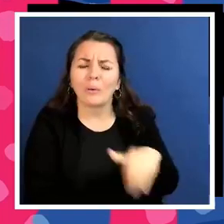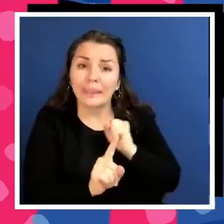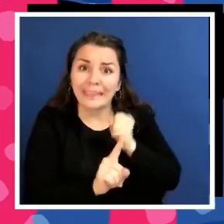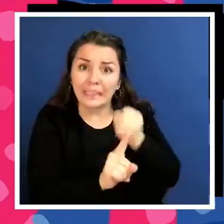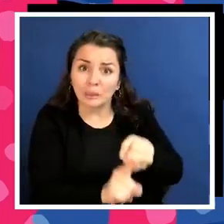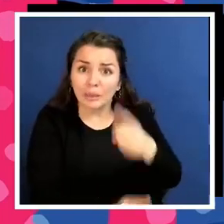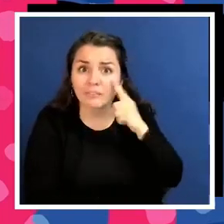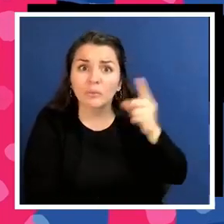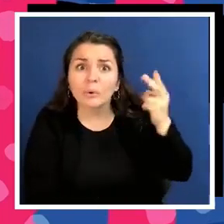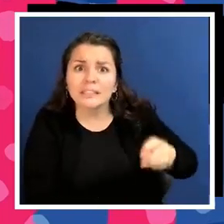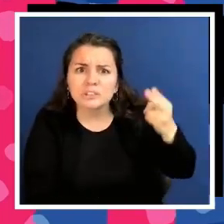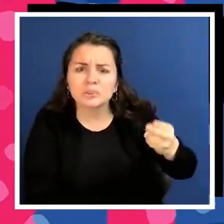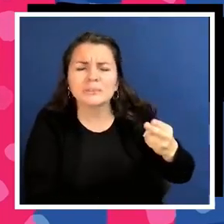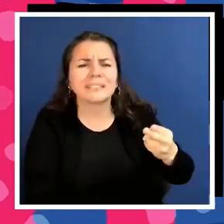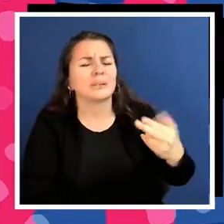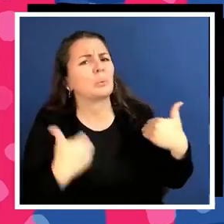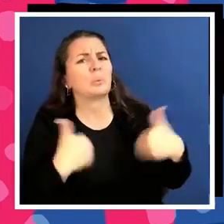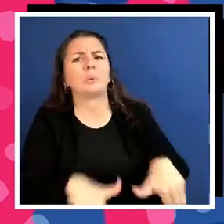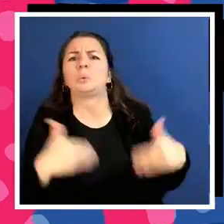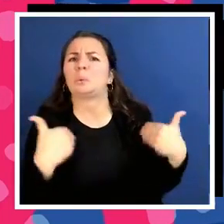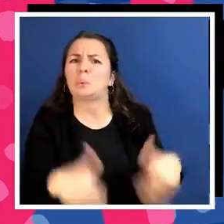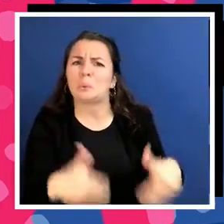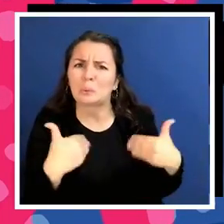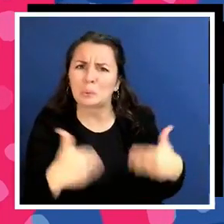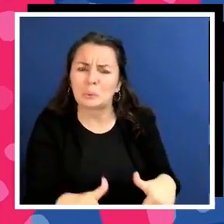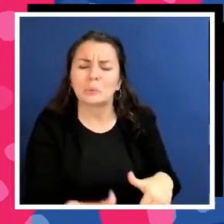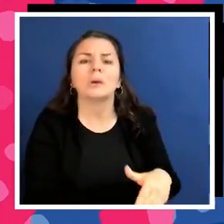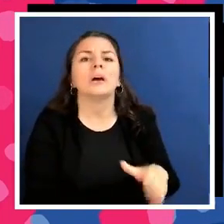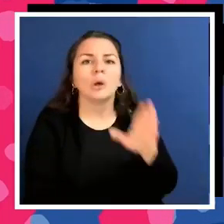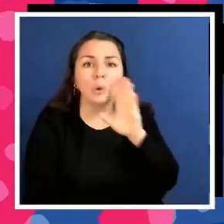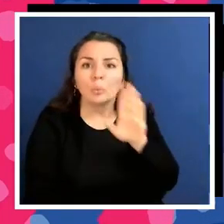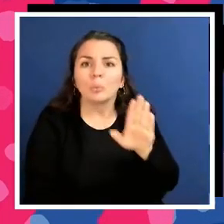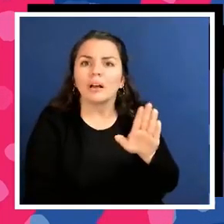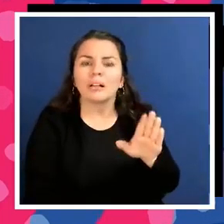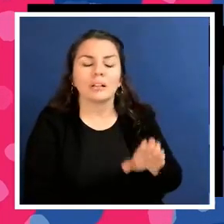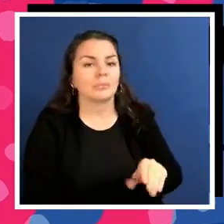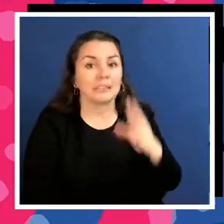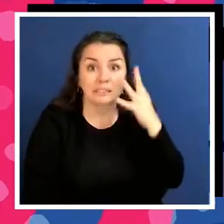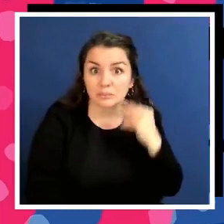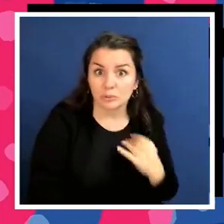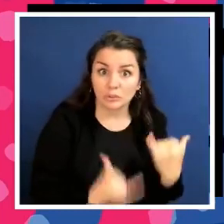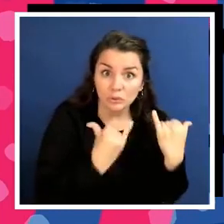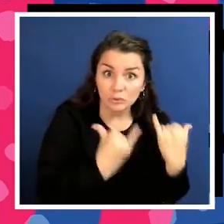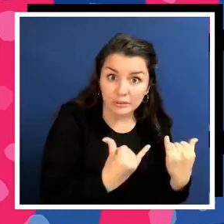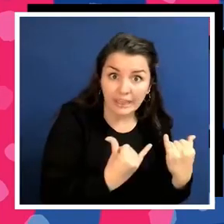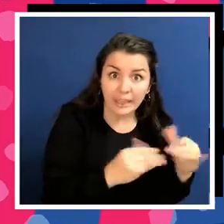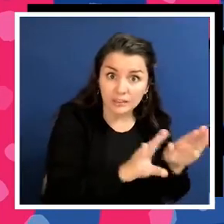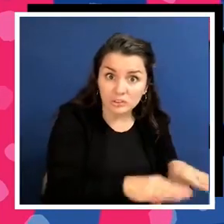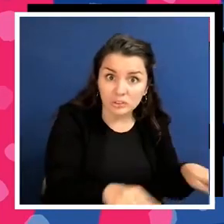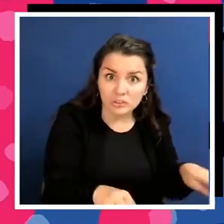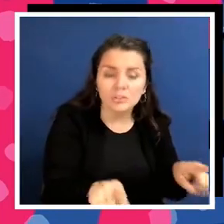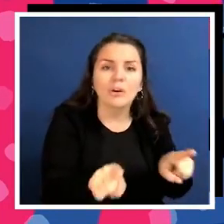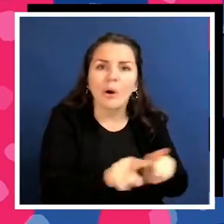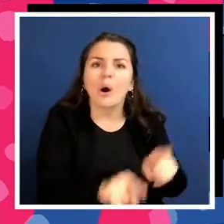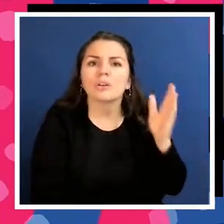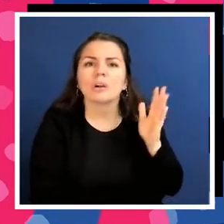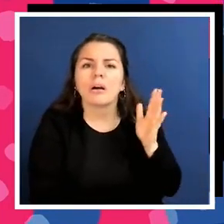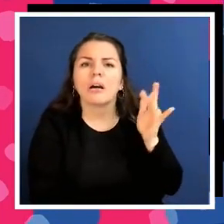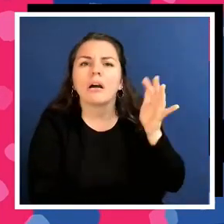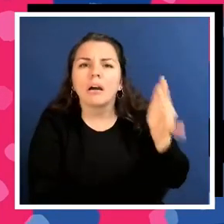POVERTY.